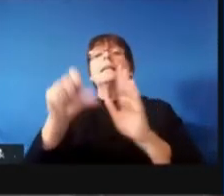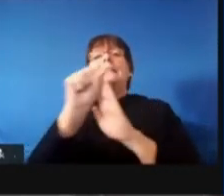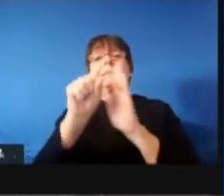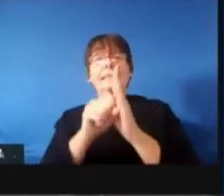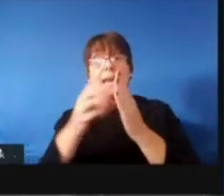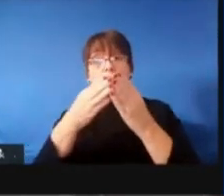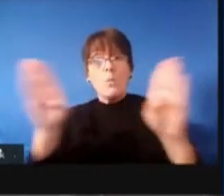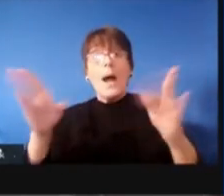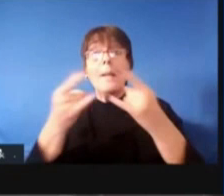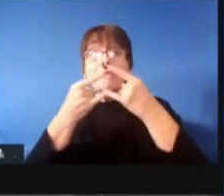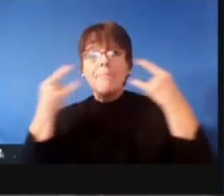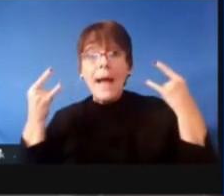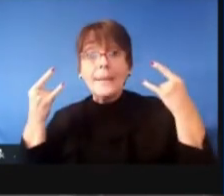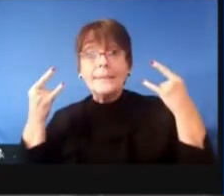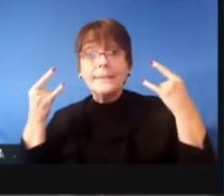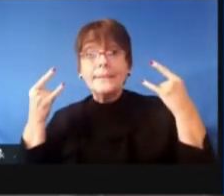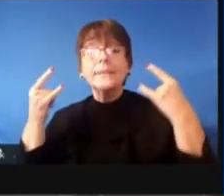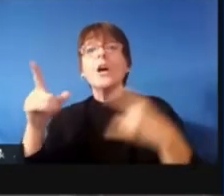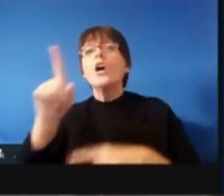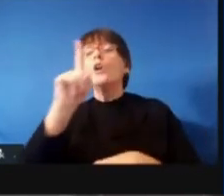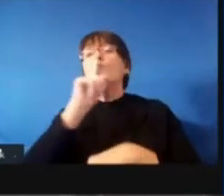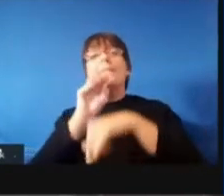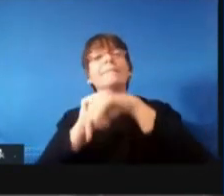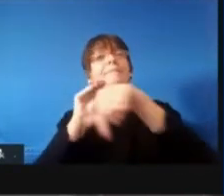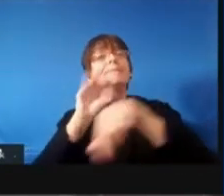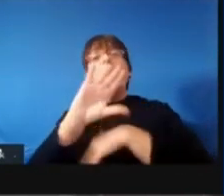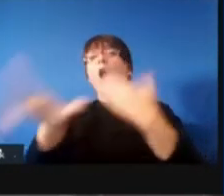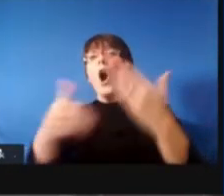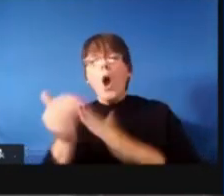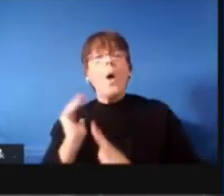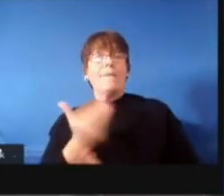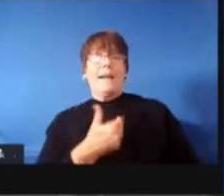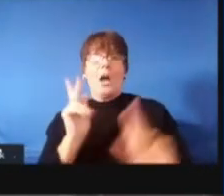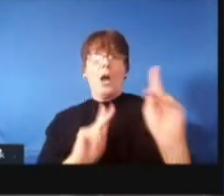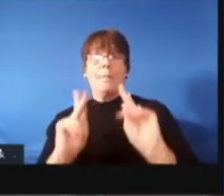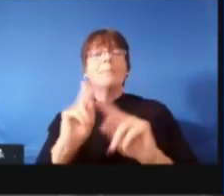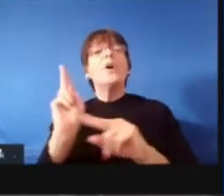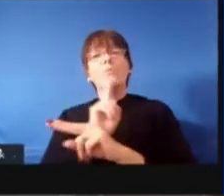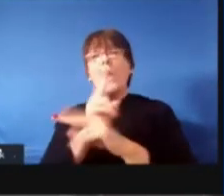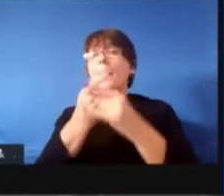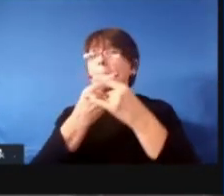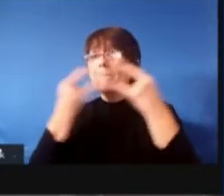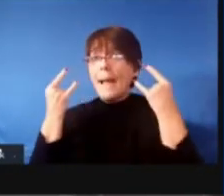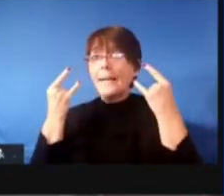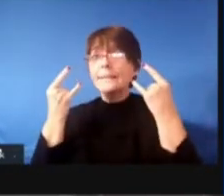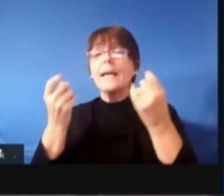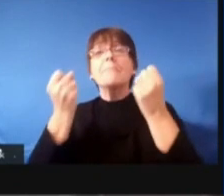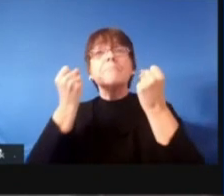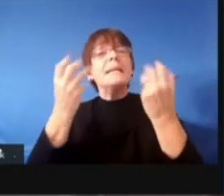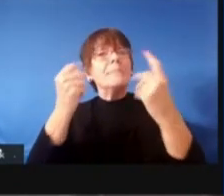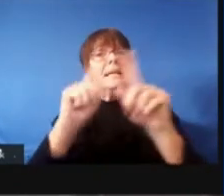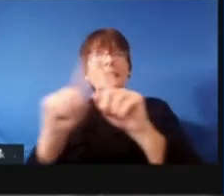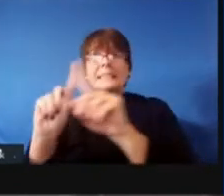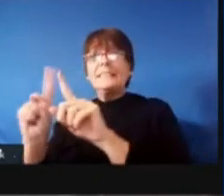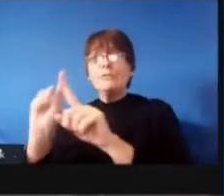INCREASE WENT WE DID IT STATEWIDE, THE STATEWIDE